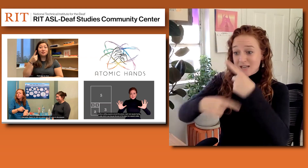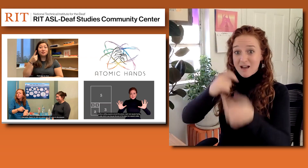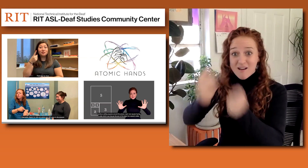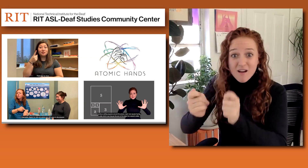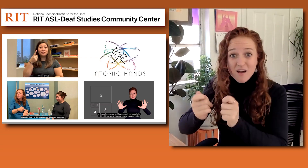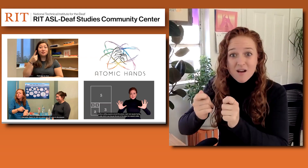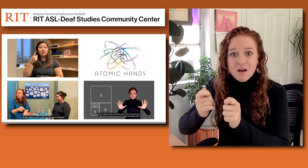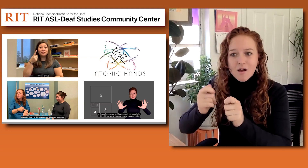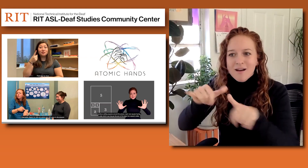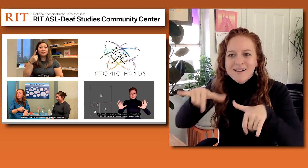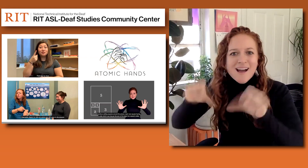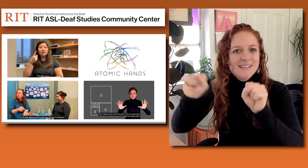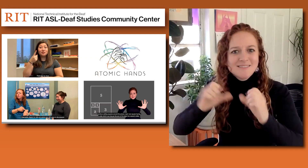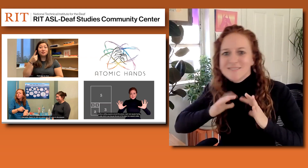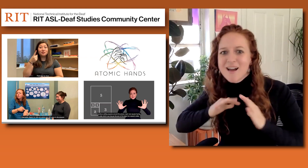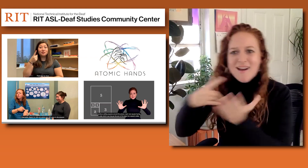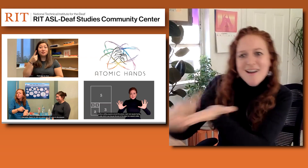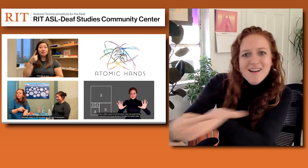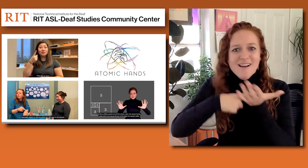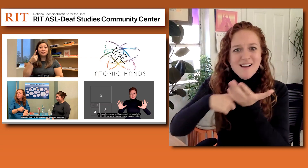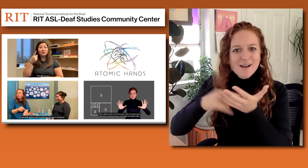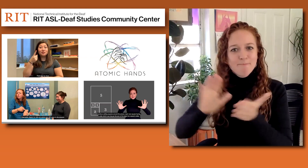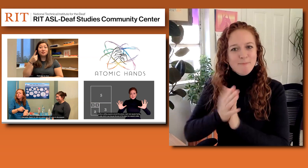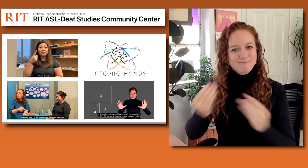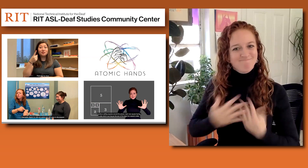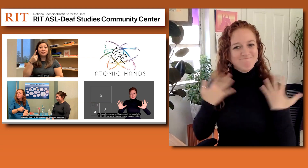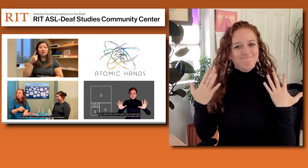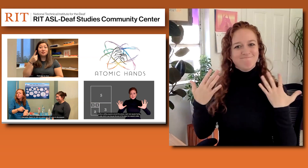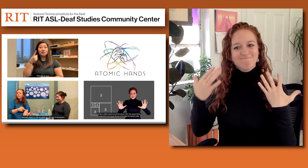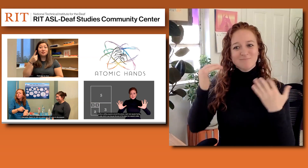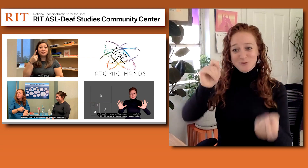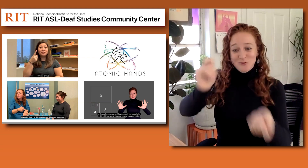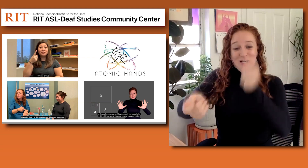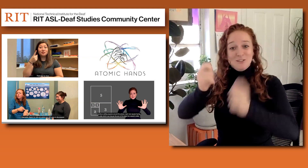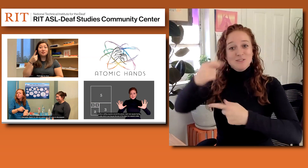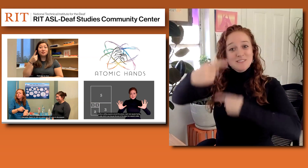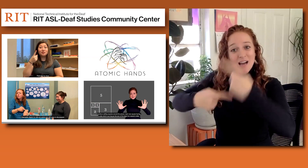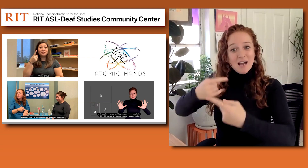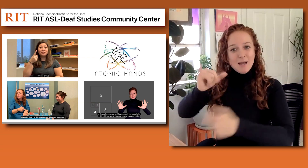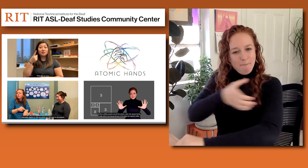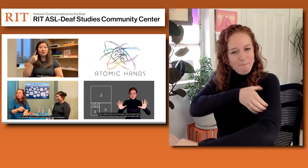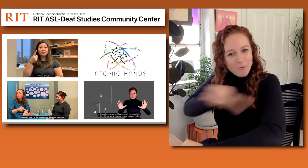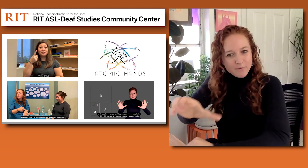into saying, "Yes, this language is fluid, "and we can change it and empower people